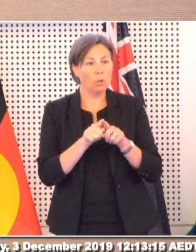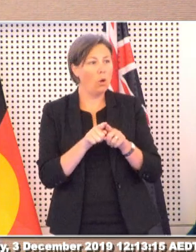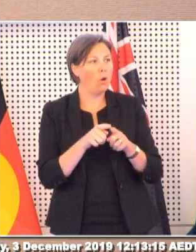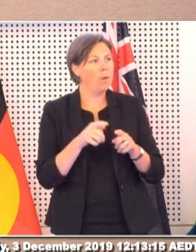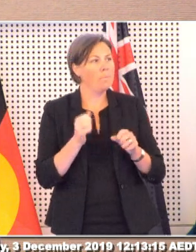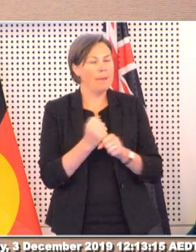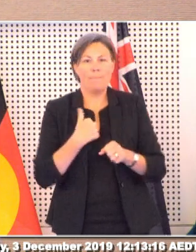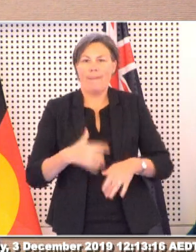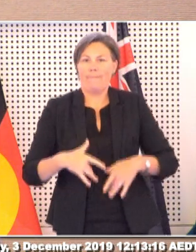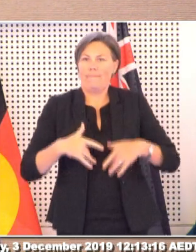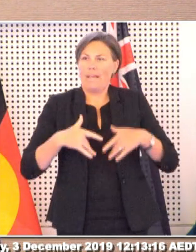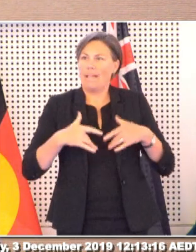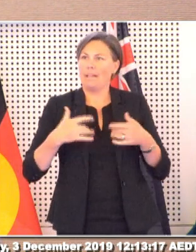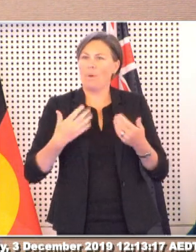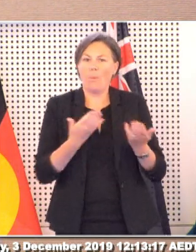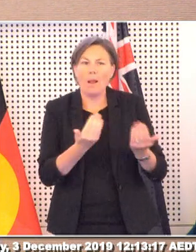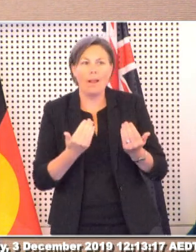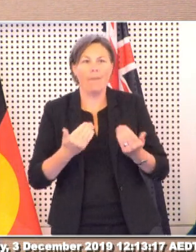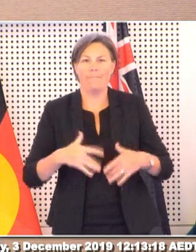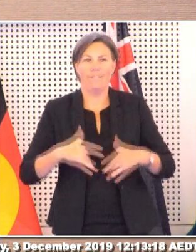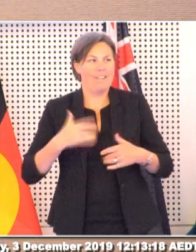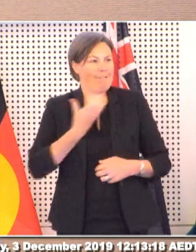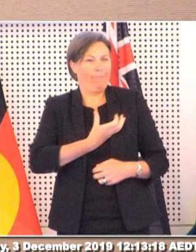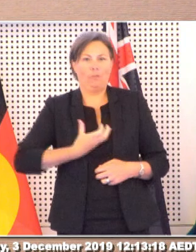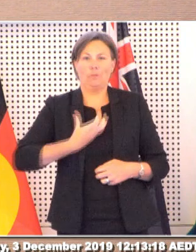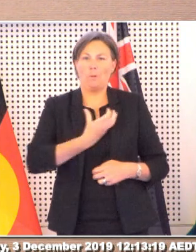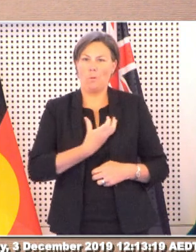and so they’re less personally responsible for keeping themselves safe,